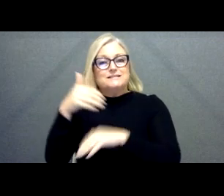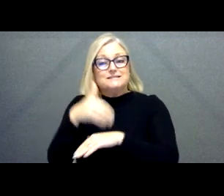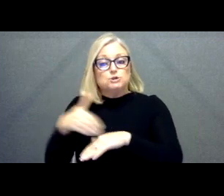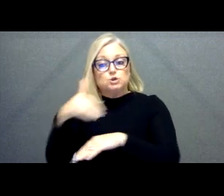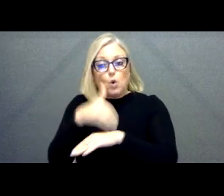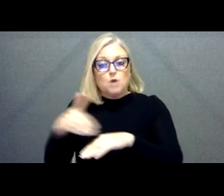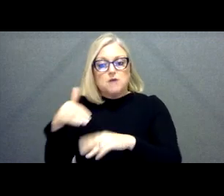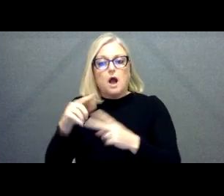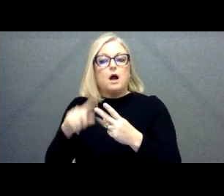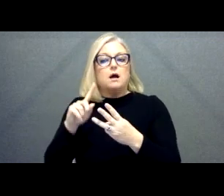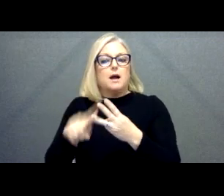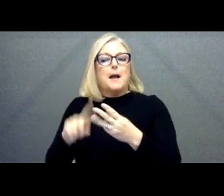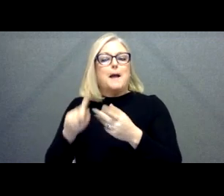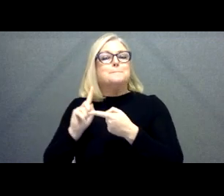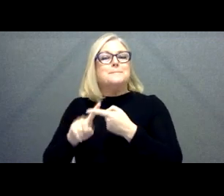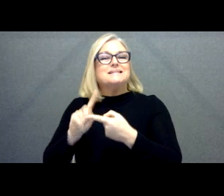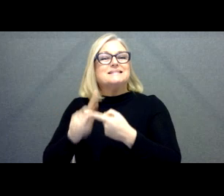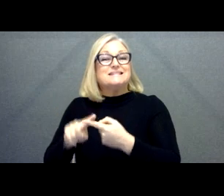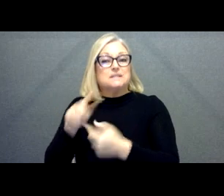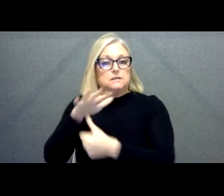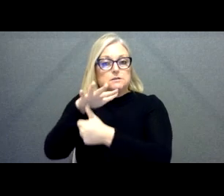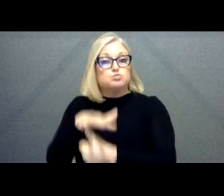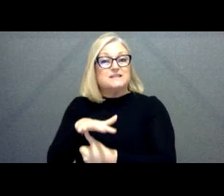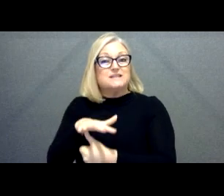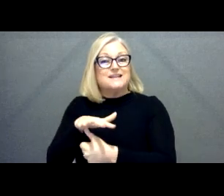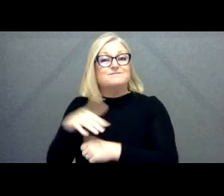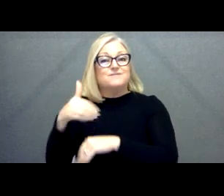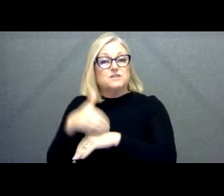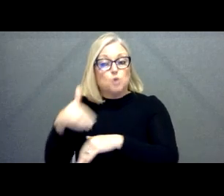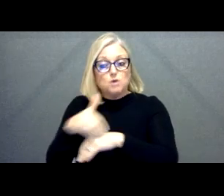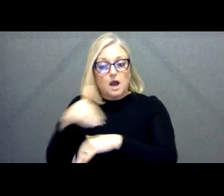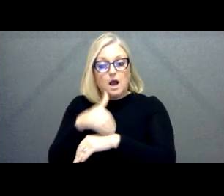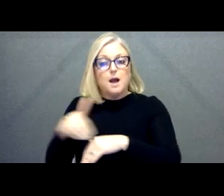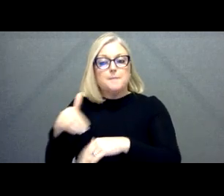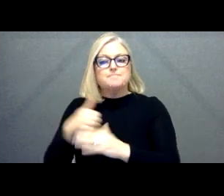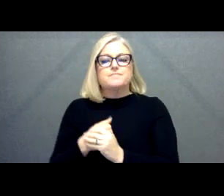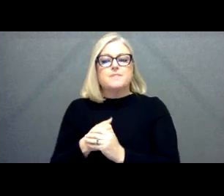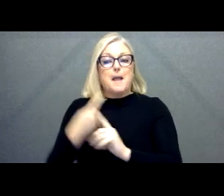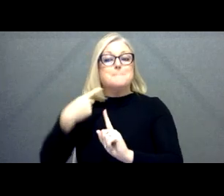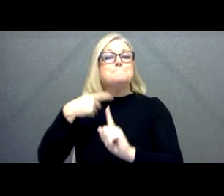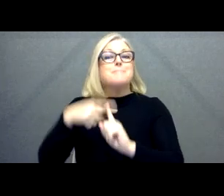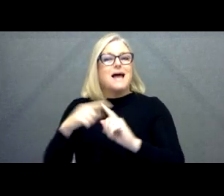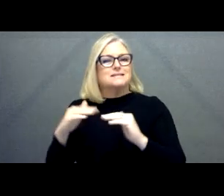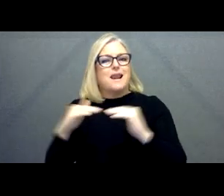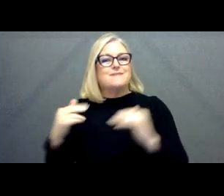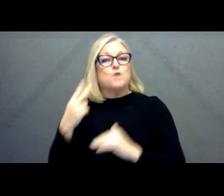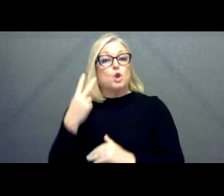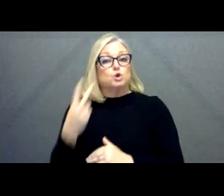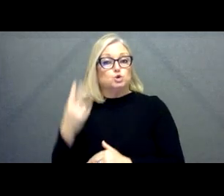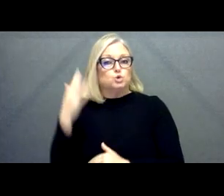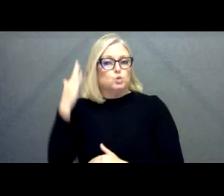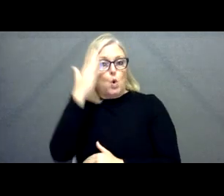depressive disorder he was also assessed as having uh level two autism and got access to the National